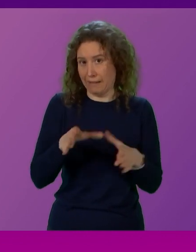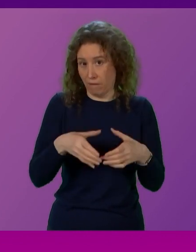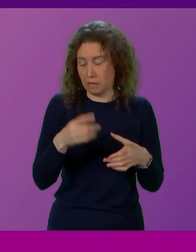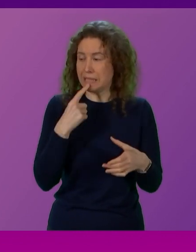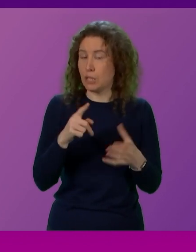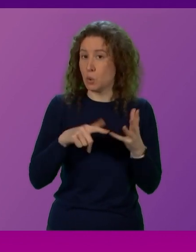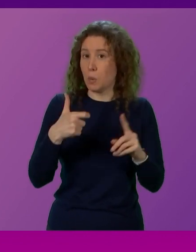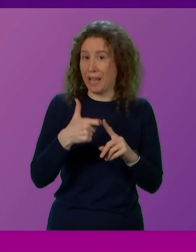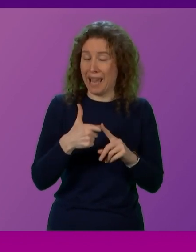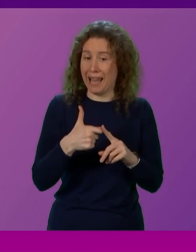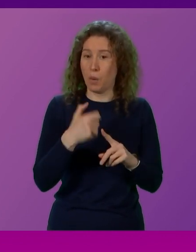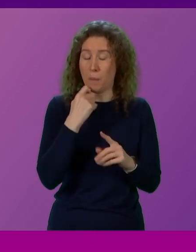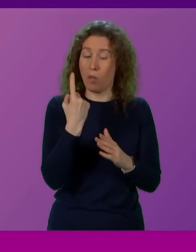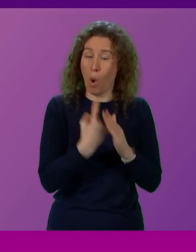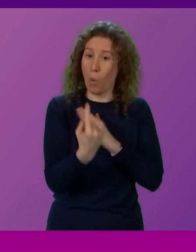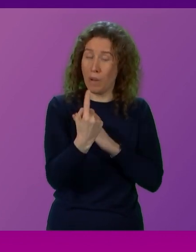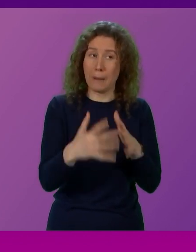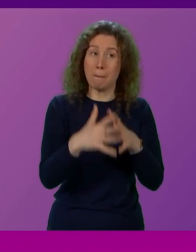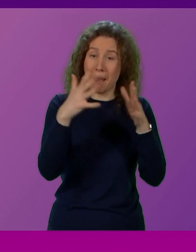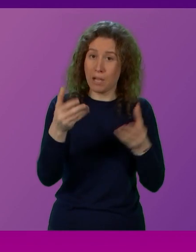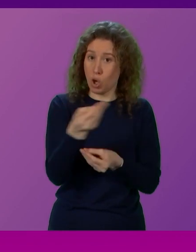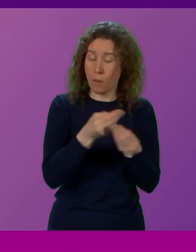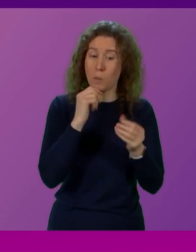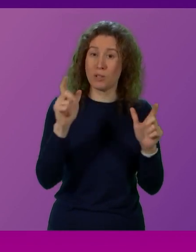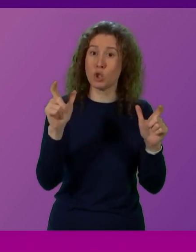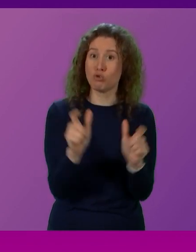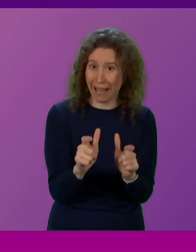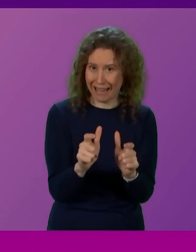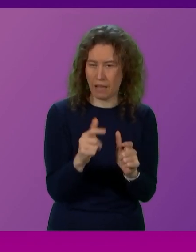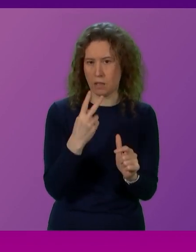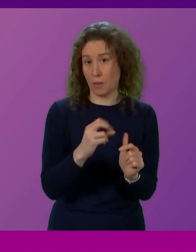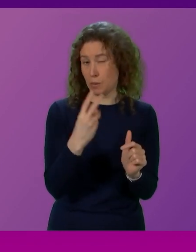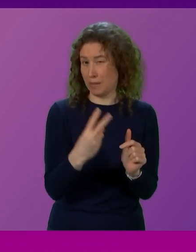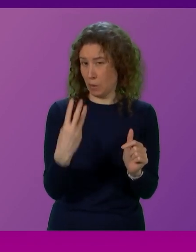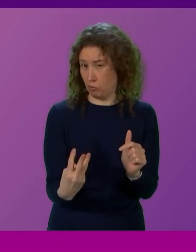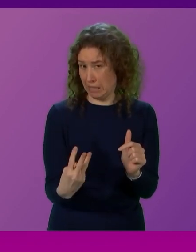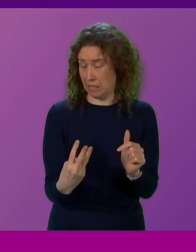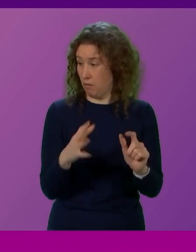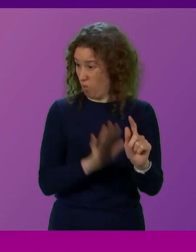set to be the only major economy to shrink in 2023, with all other developed nations